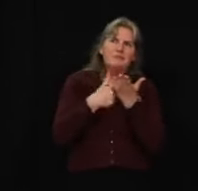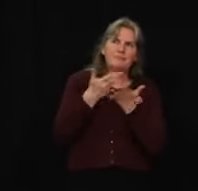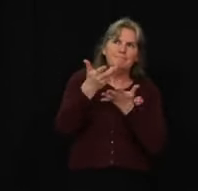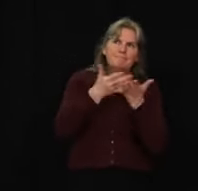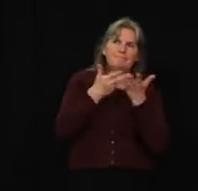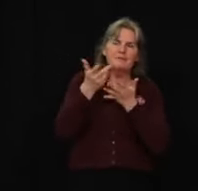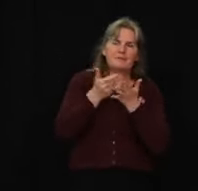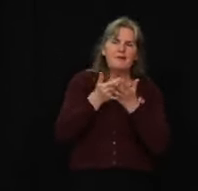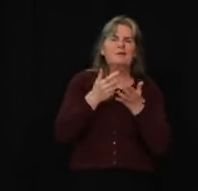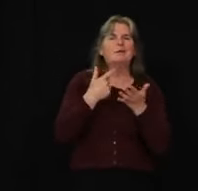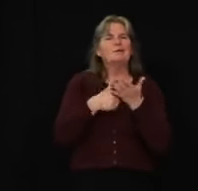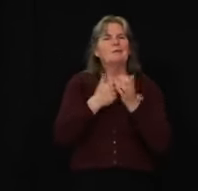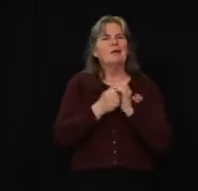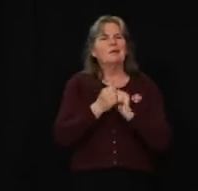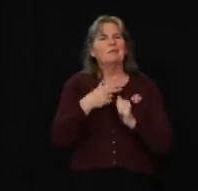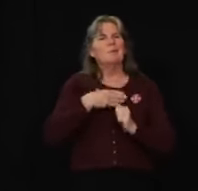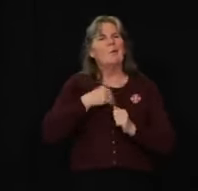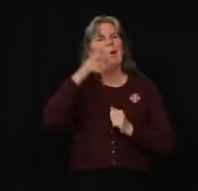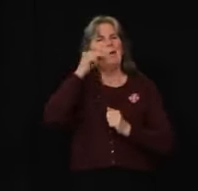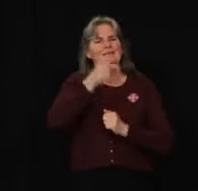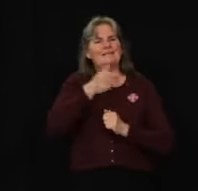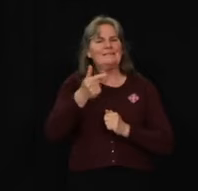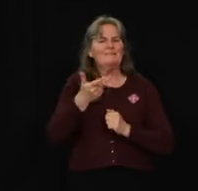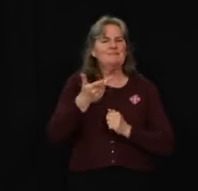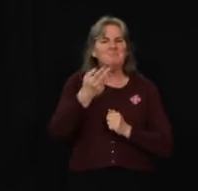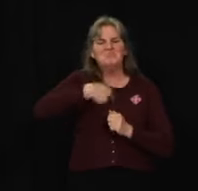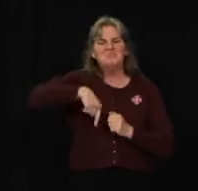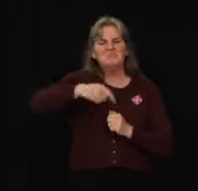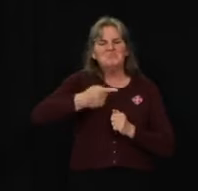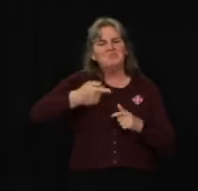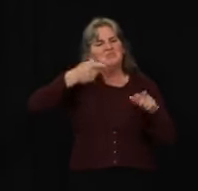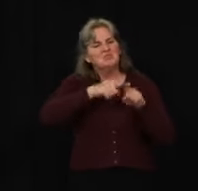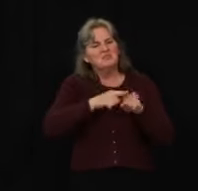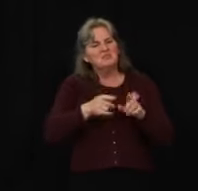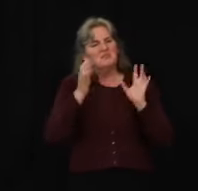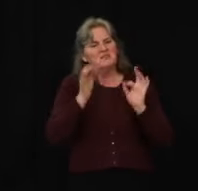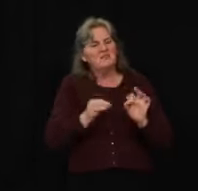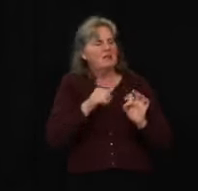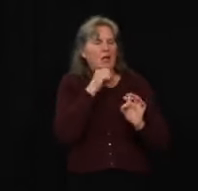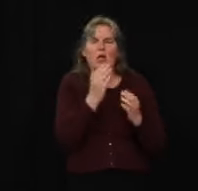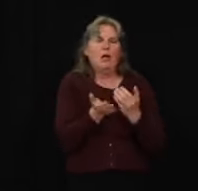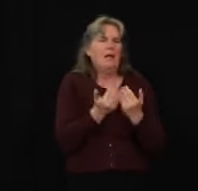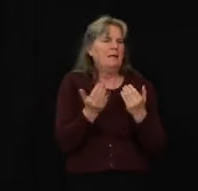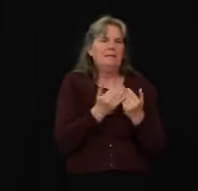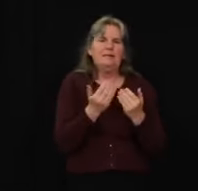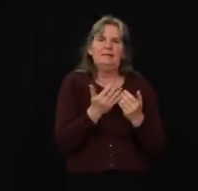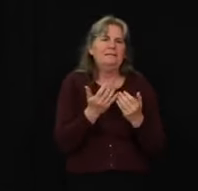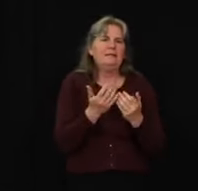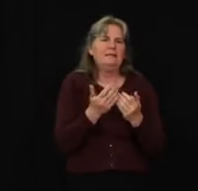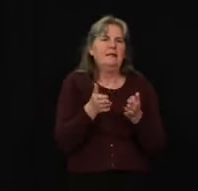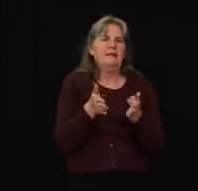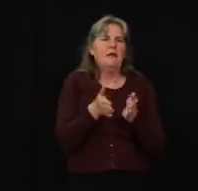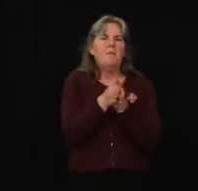And we also have the chiefs engagement and then municipalities as well. It is a lot of oversight, for